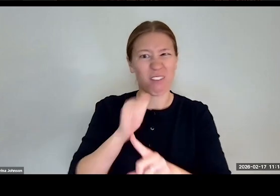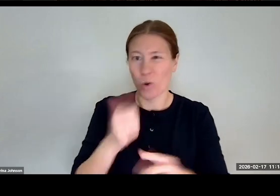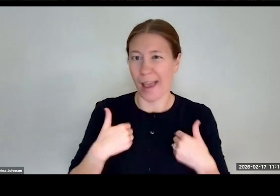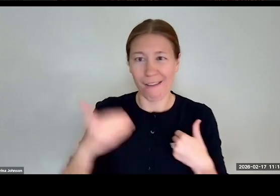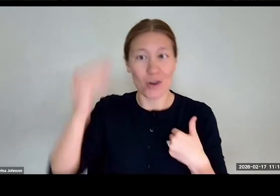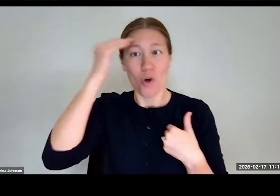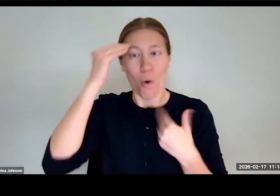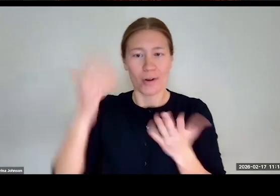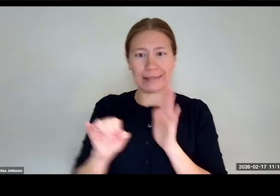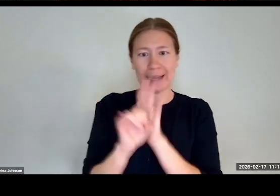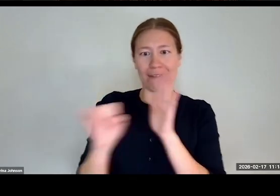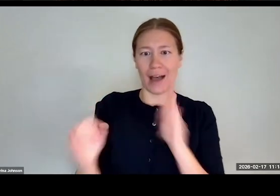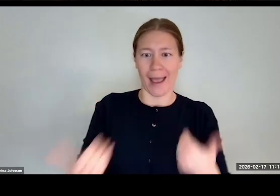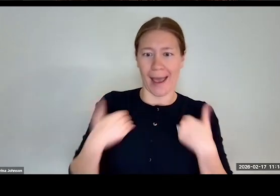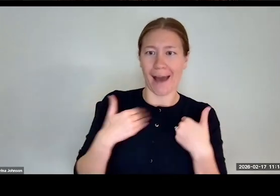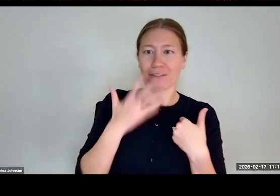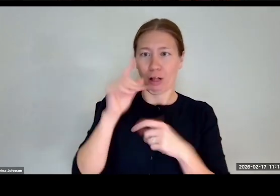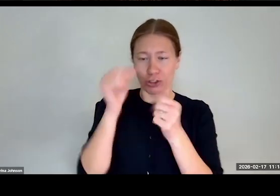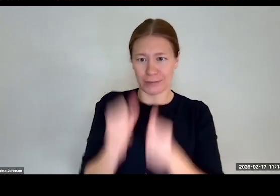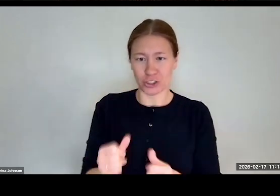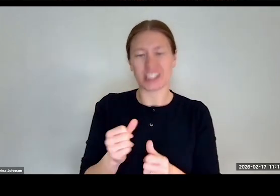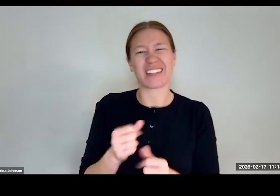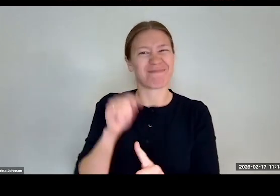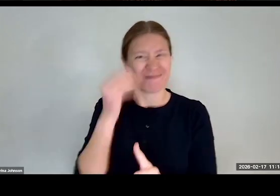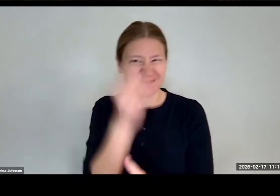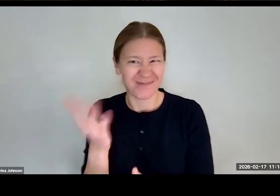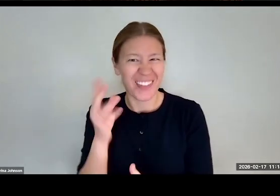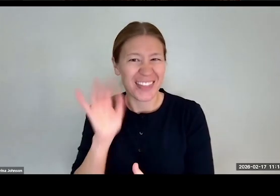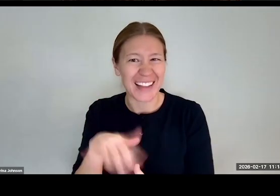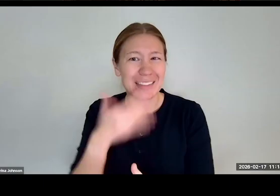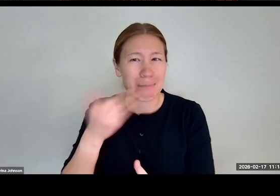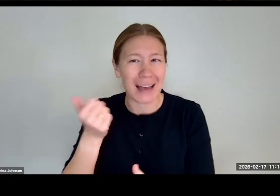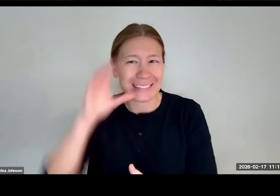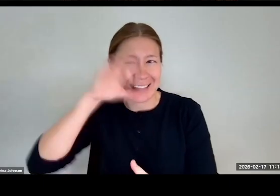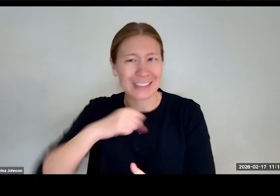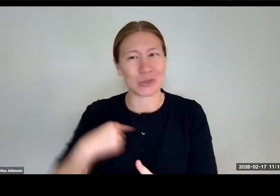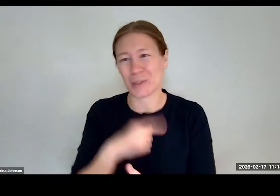And I just wanna let people know that it's making a best guess at what it's going to look like for people. We can't assume that that's actually